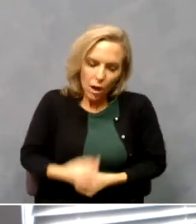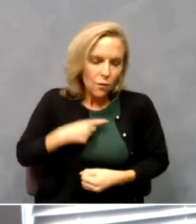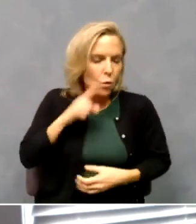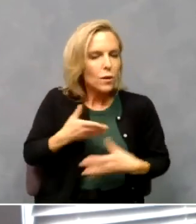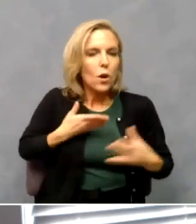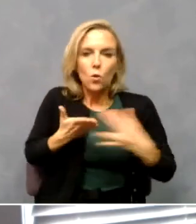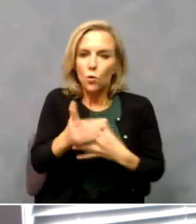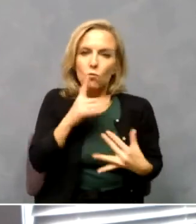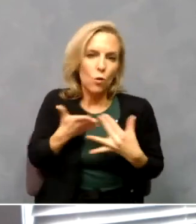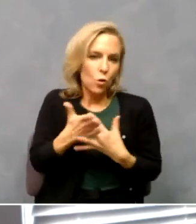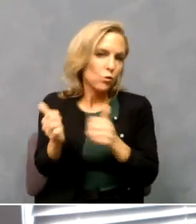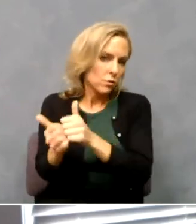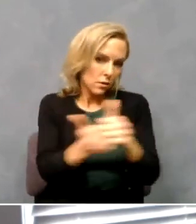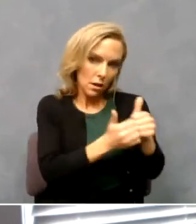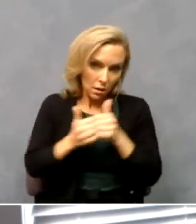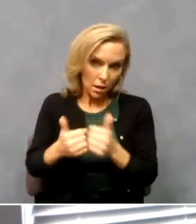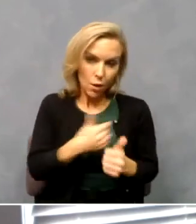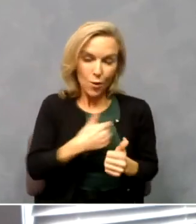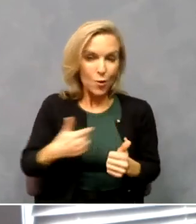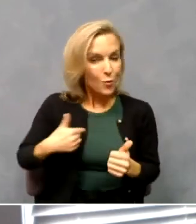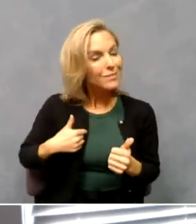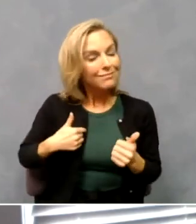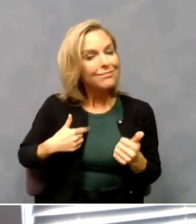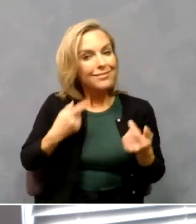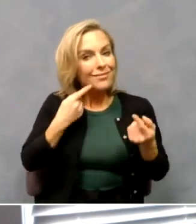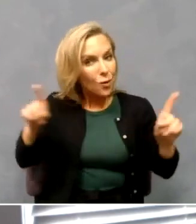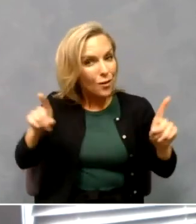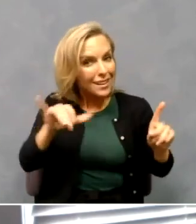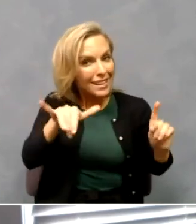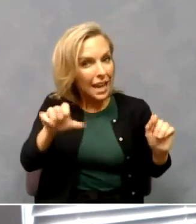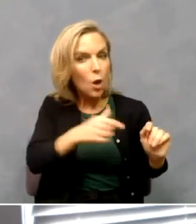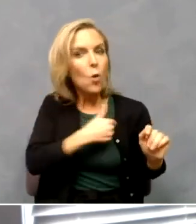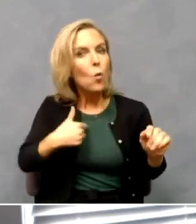And if we are fortunate, we may even have additional vaccines approved in